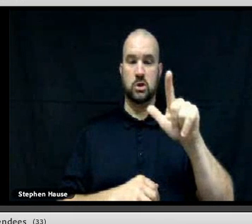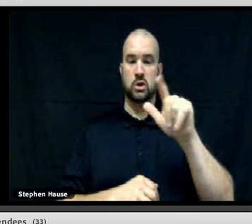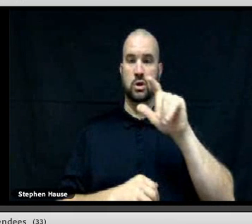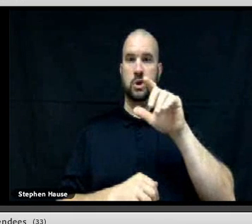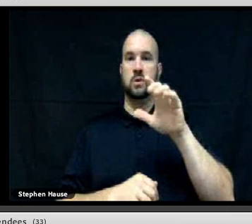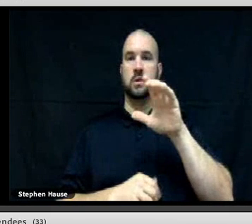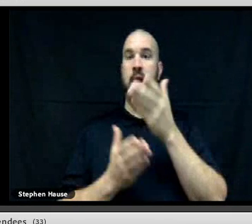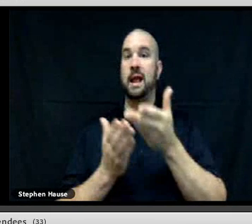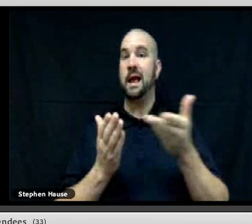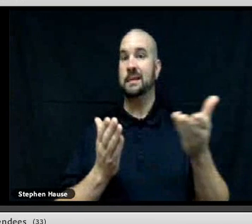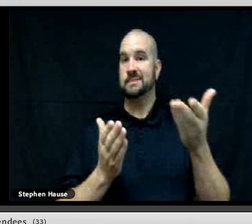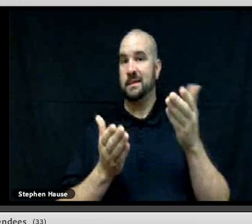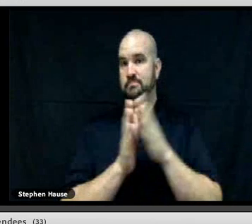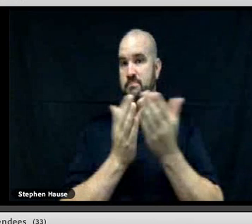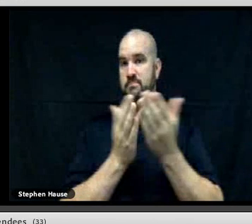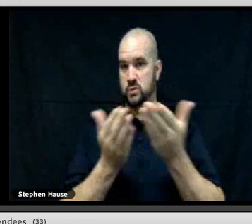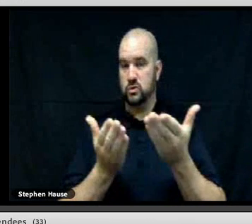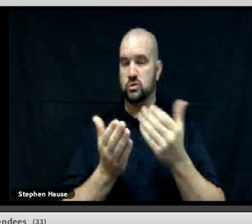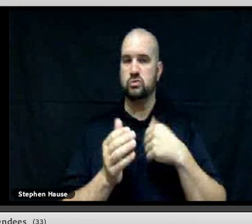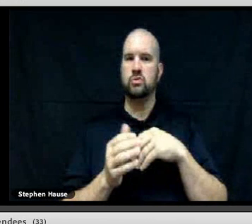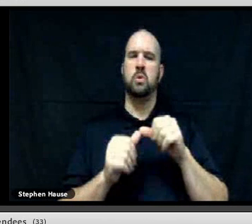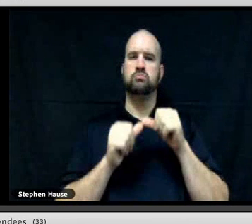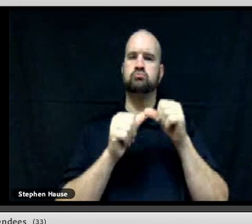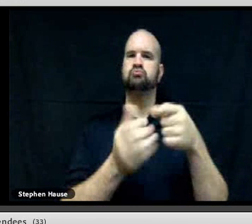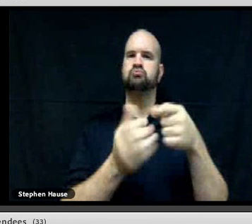with those organizations about the future of e-books